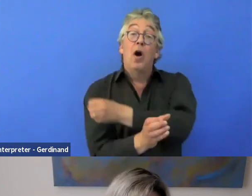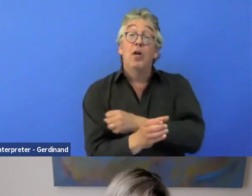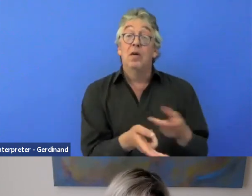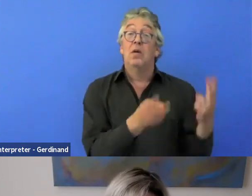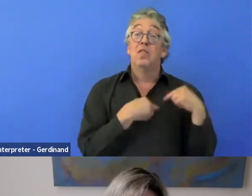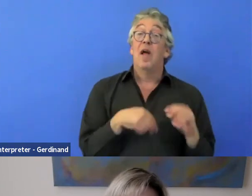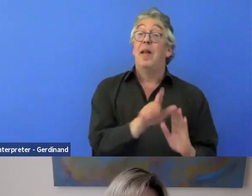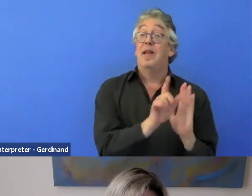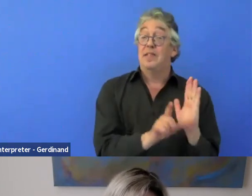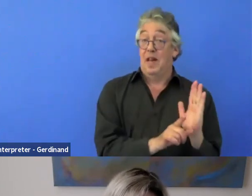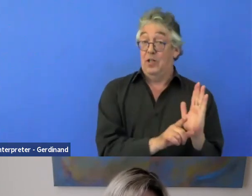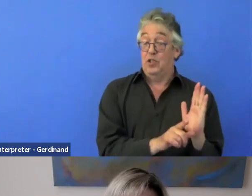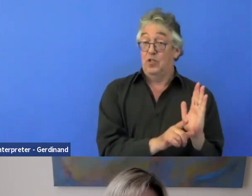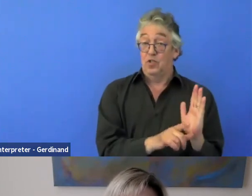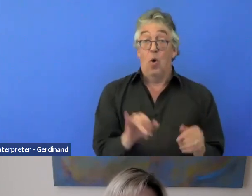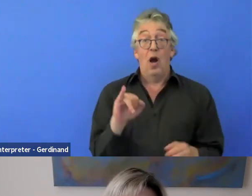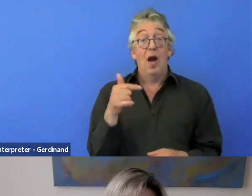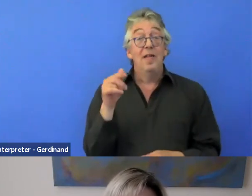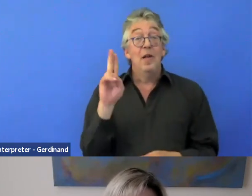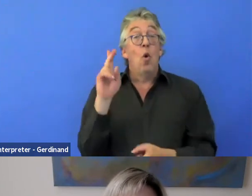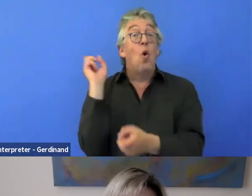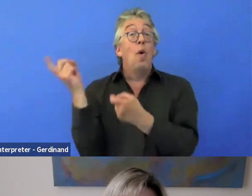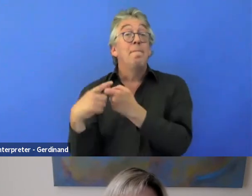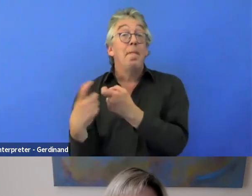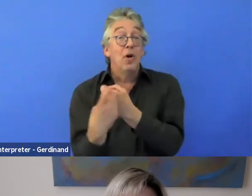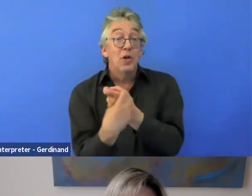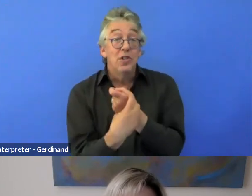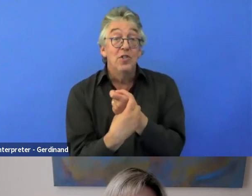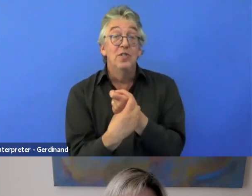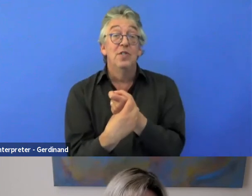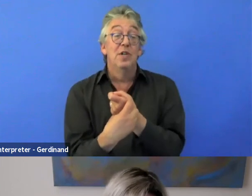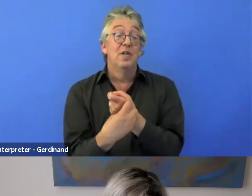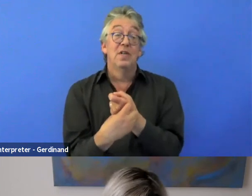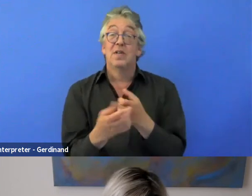and the membership of ITU is typical of EU and agencies,